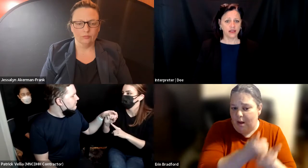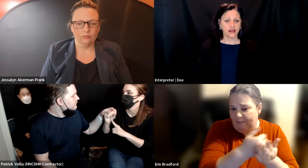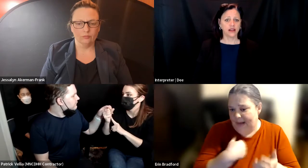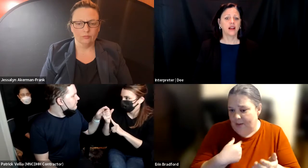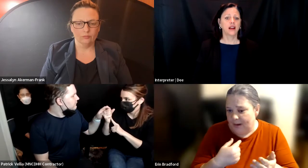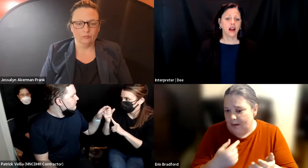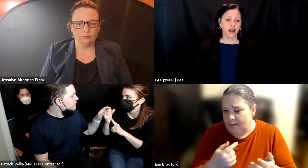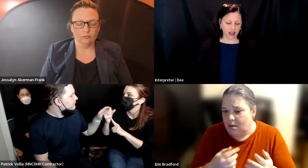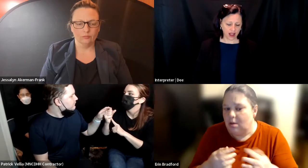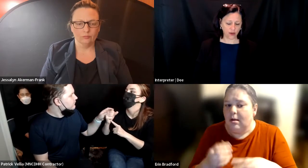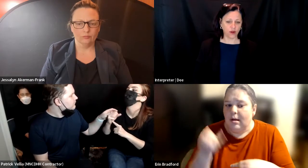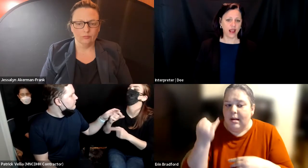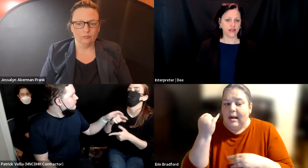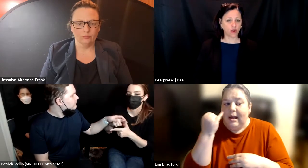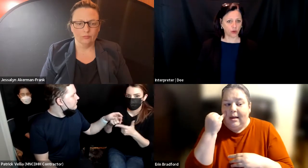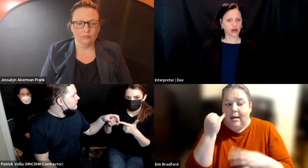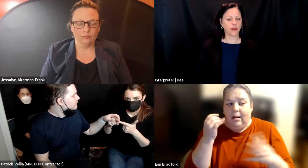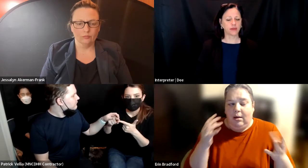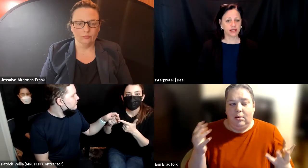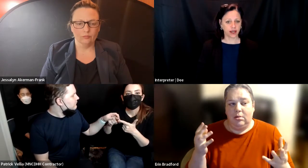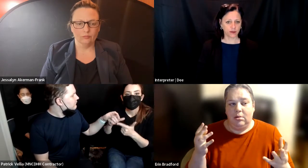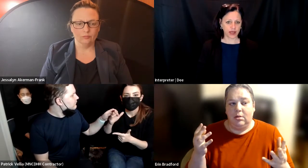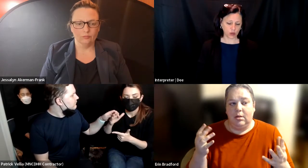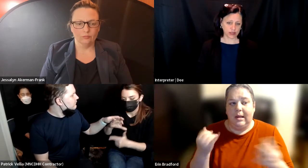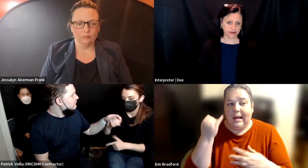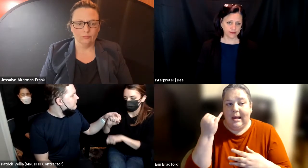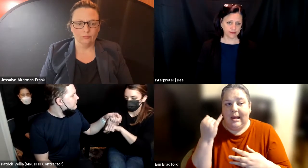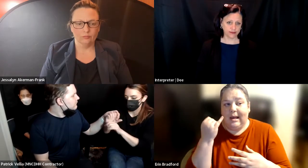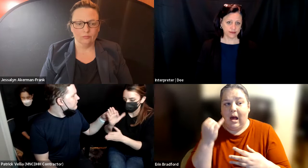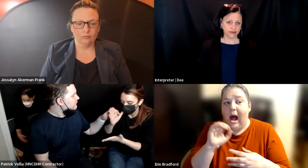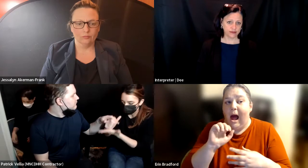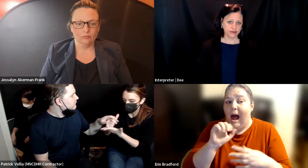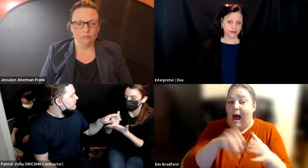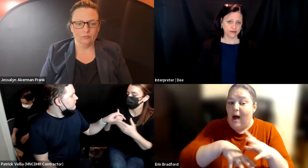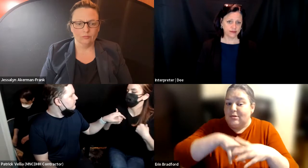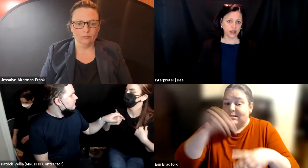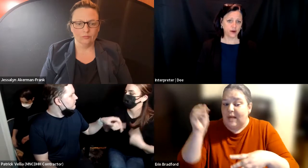And if they still continue to speak, I will grab another co-worker and explain to that co-worker the situation.